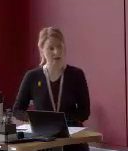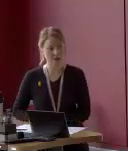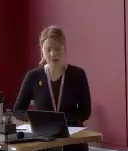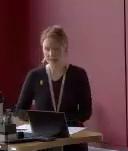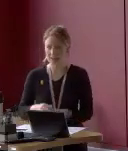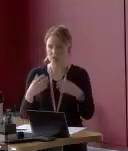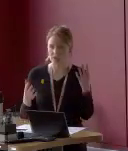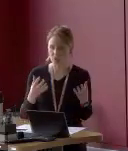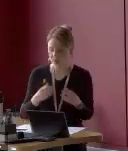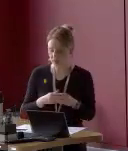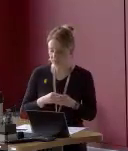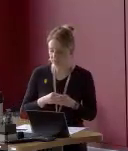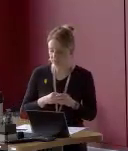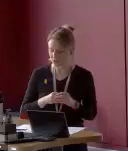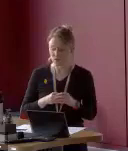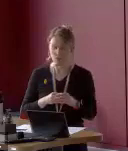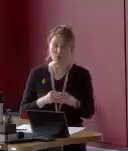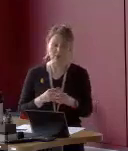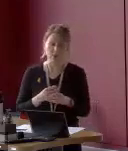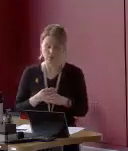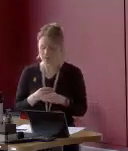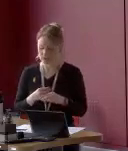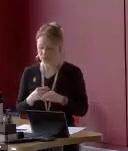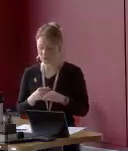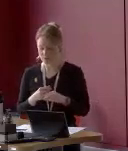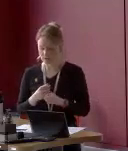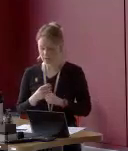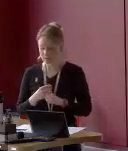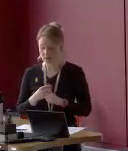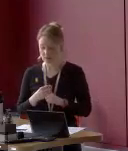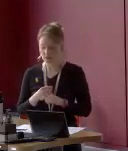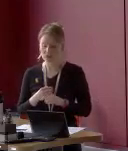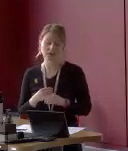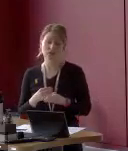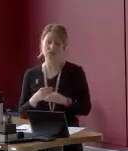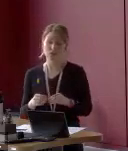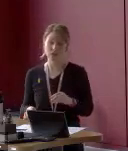as much as those involved in research know the importance of it sometimes you need a good story